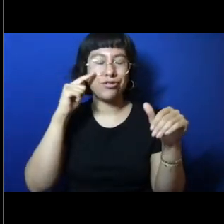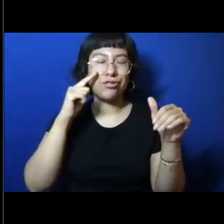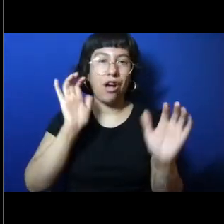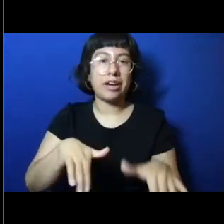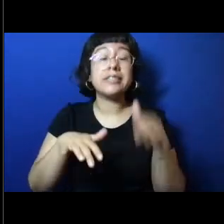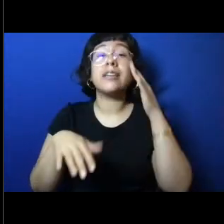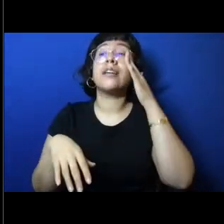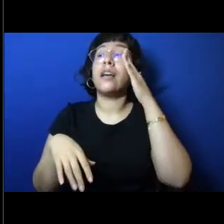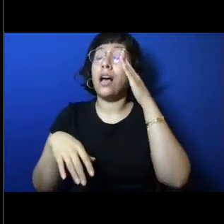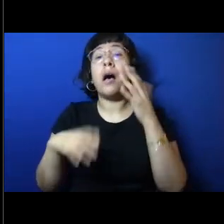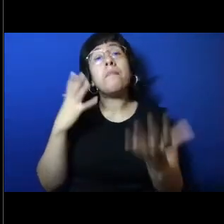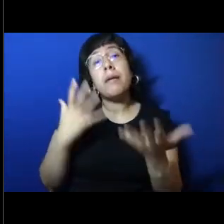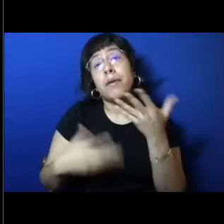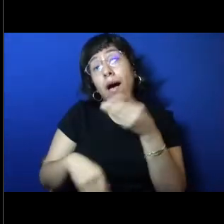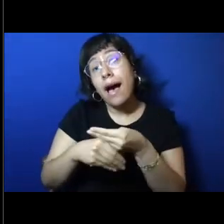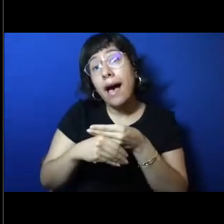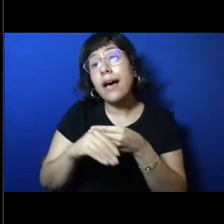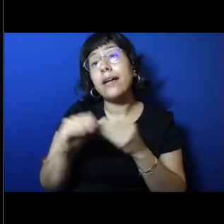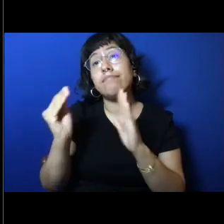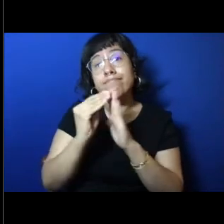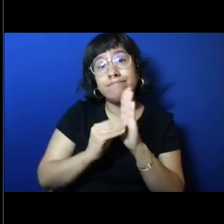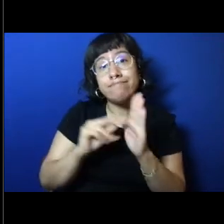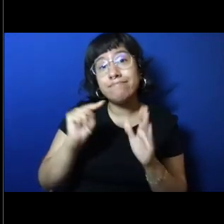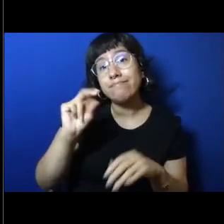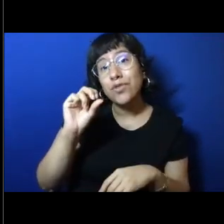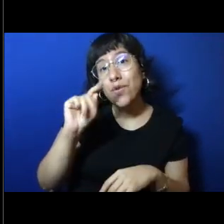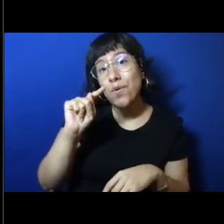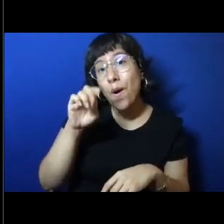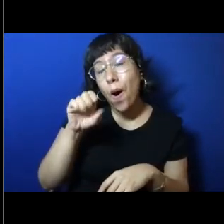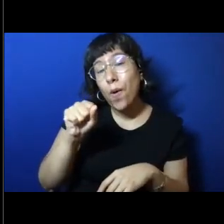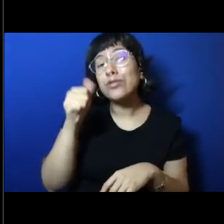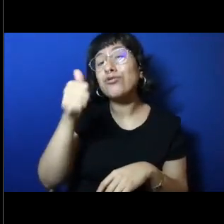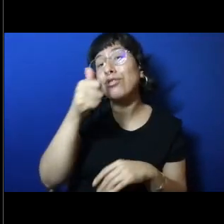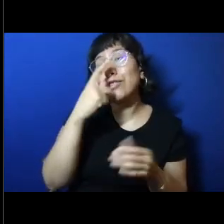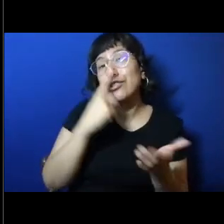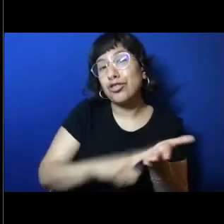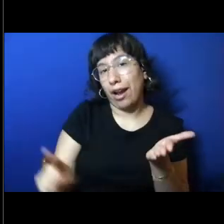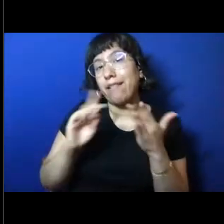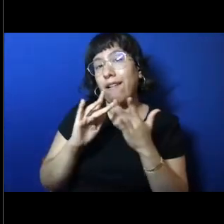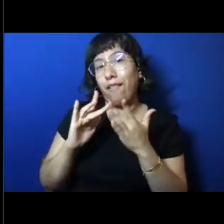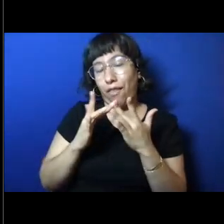for this presentation that you could check easily online as to what's being watched.